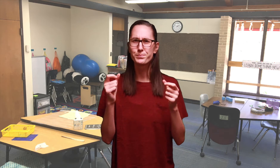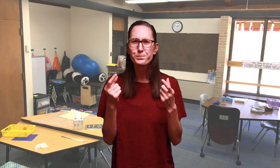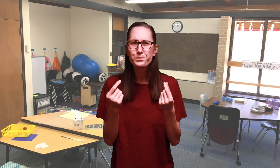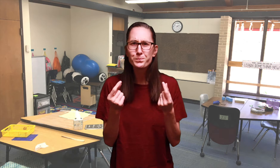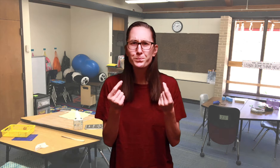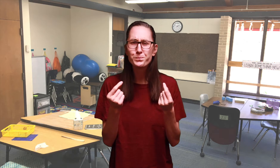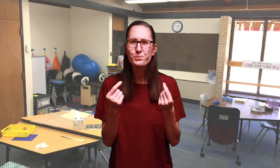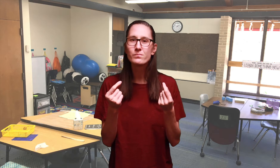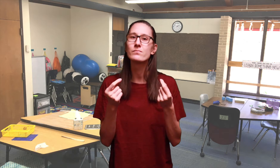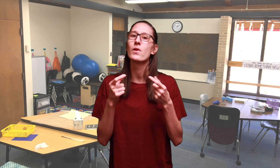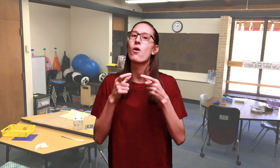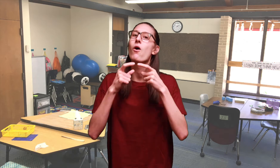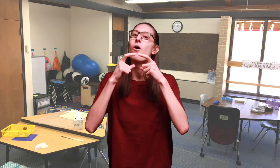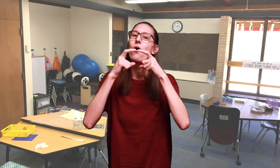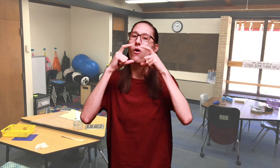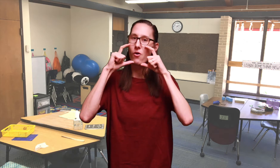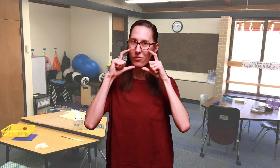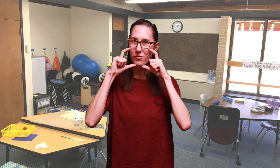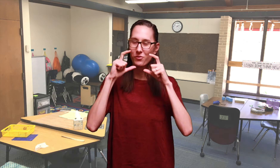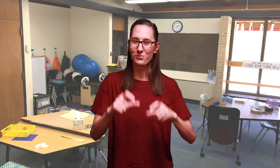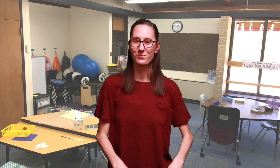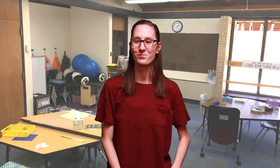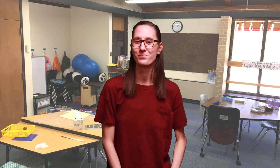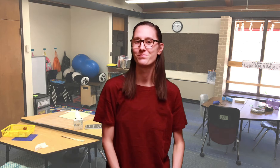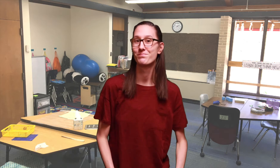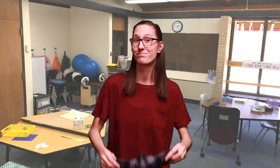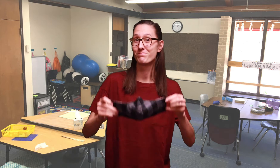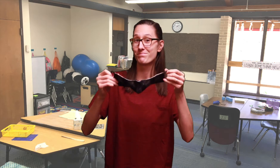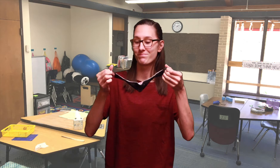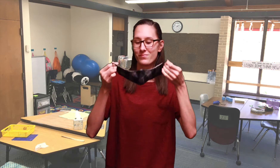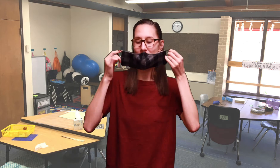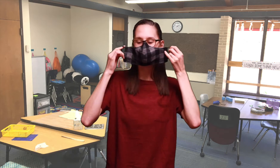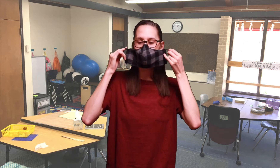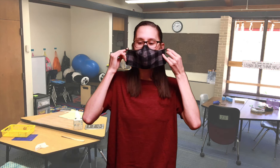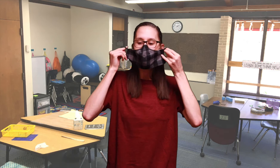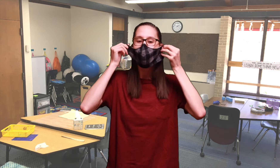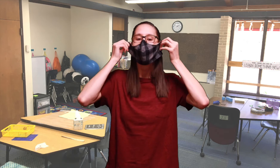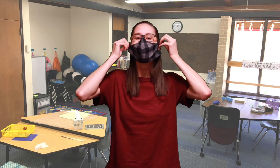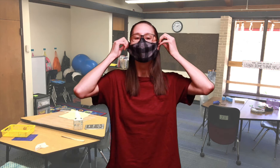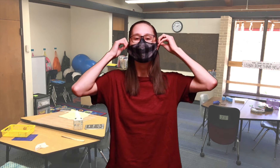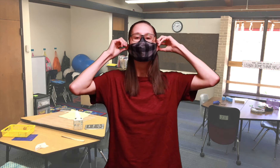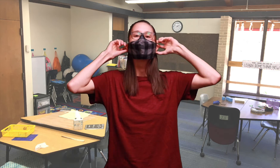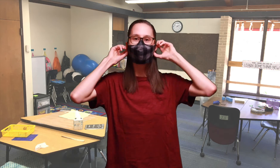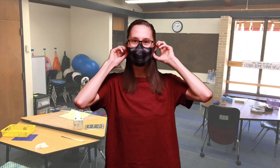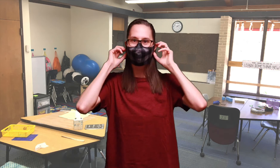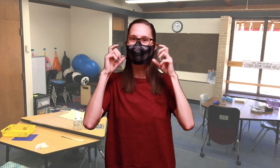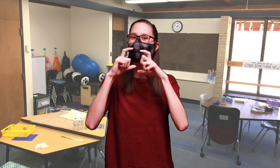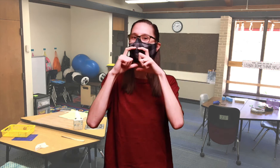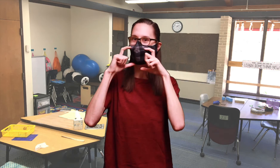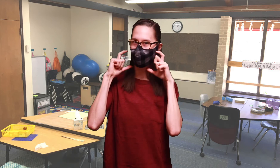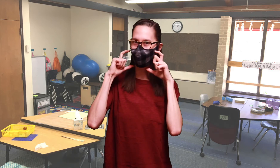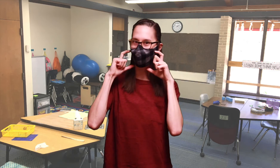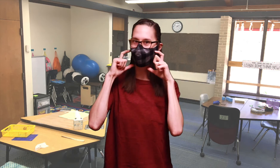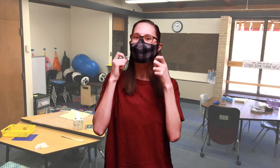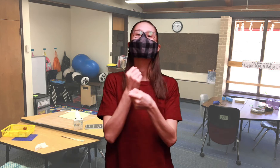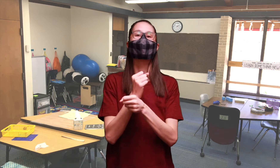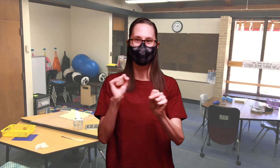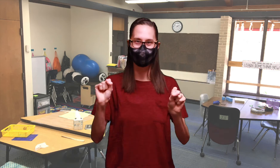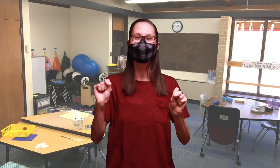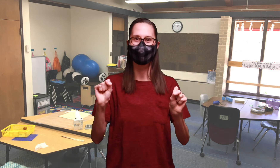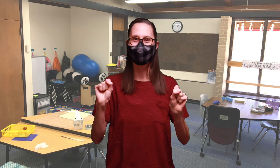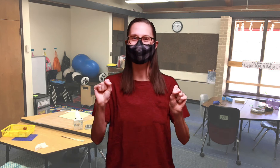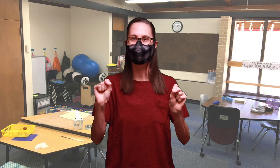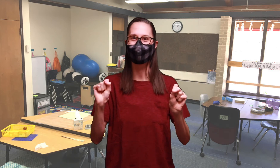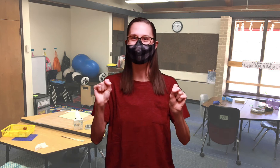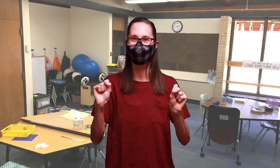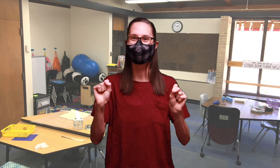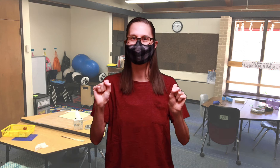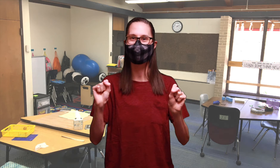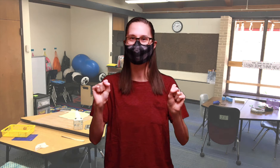We need to wear our mask and be safe